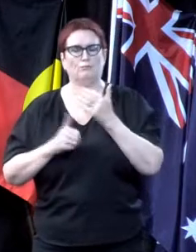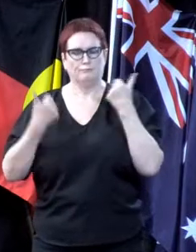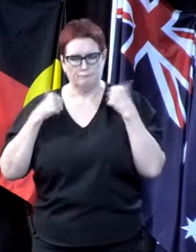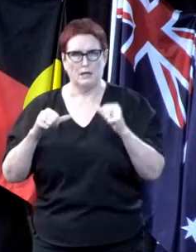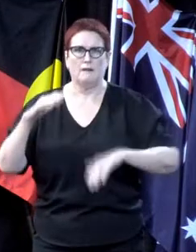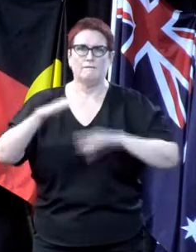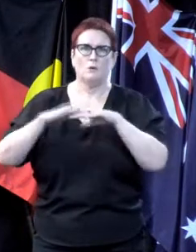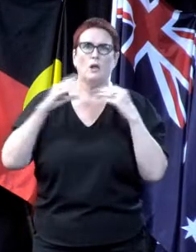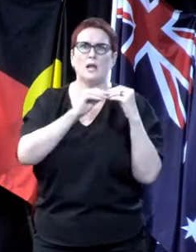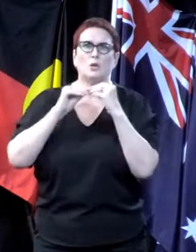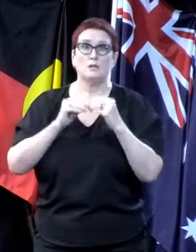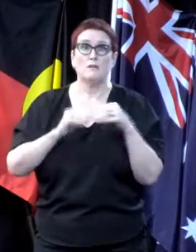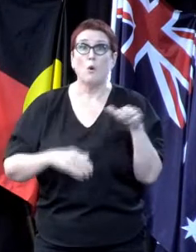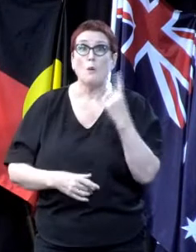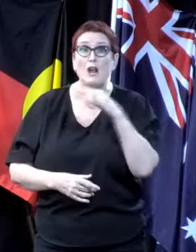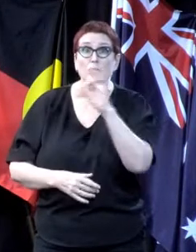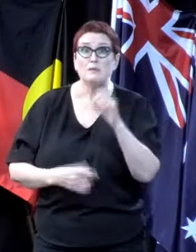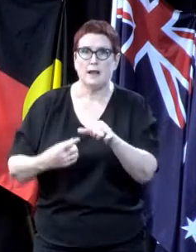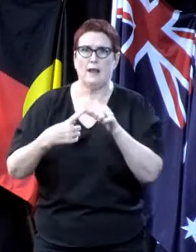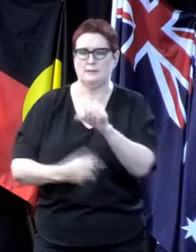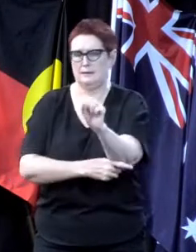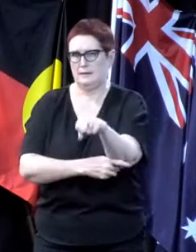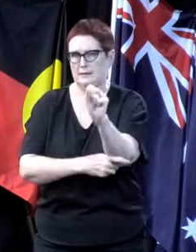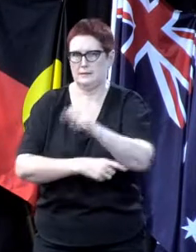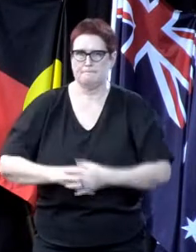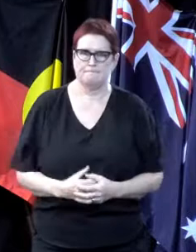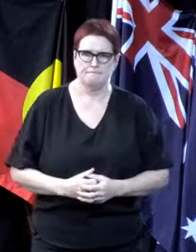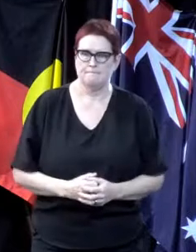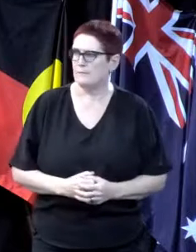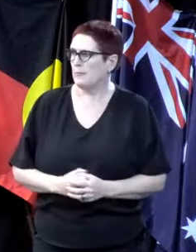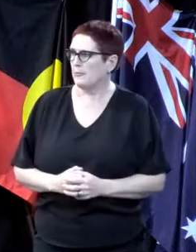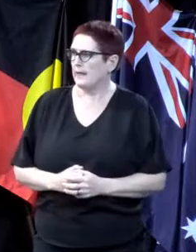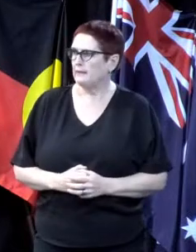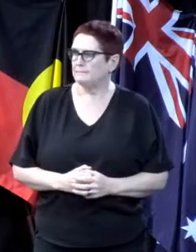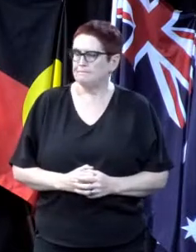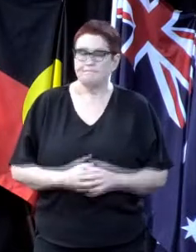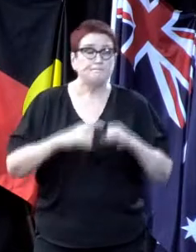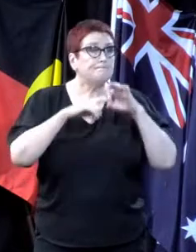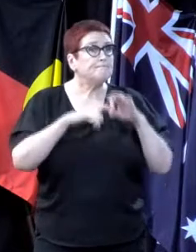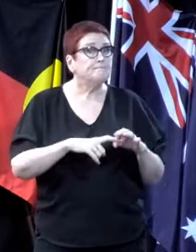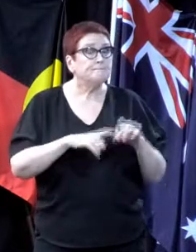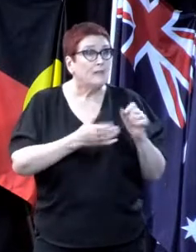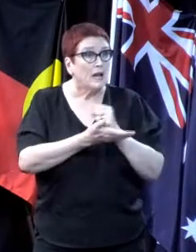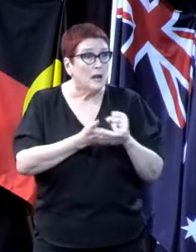And we got 100% in our survey of our staff. That figure correlates neatly with the number of students